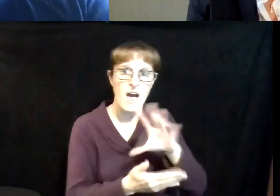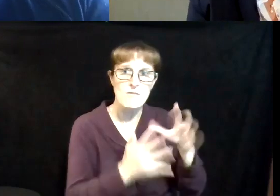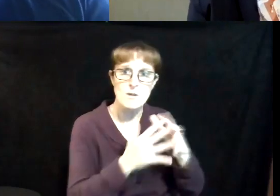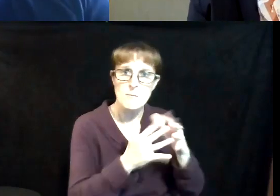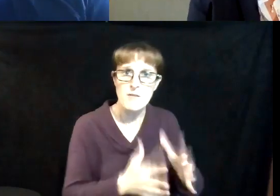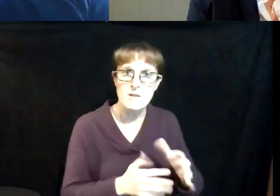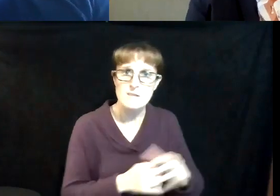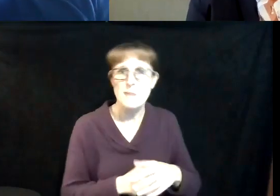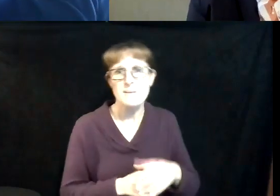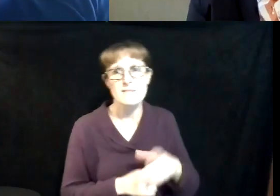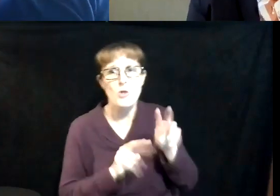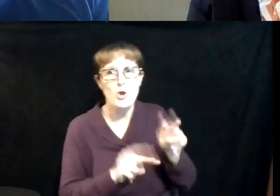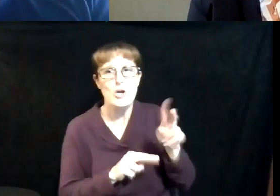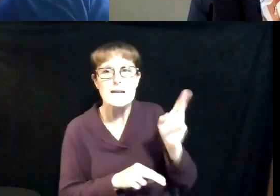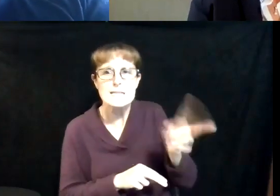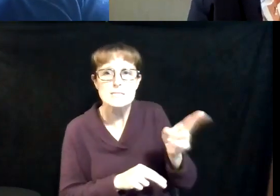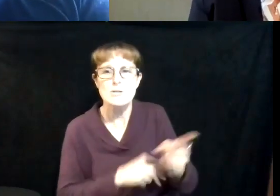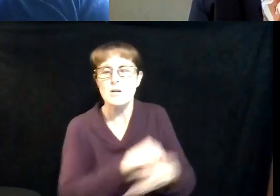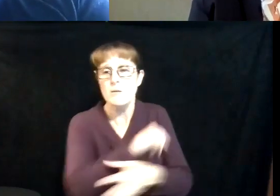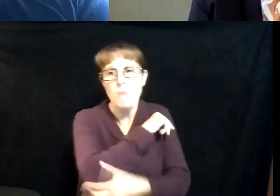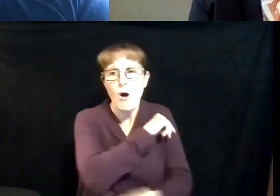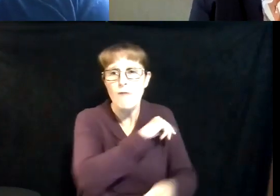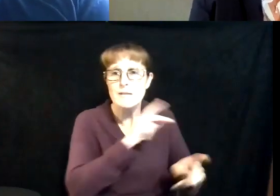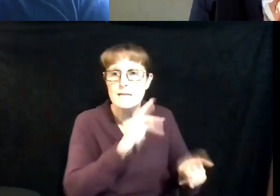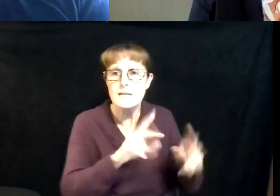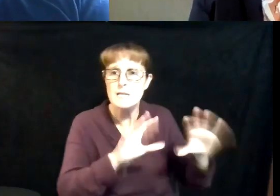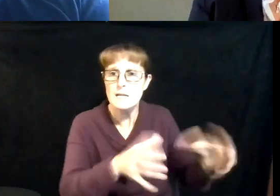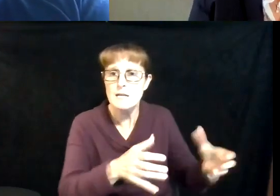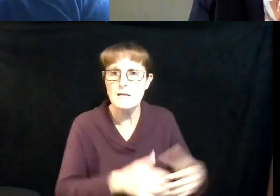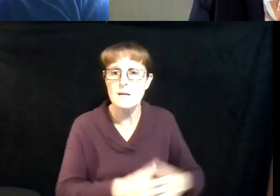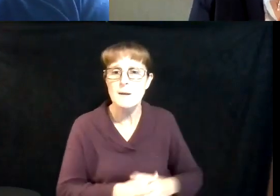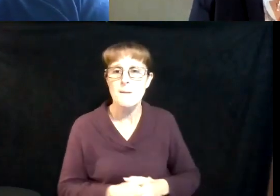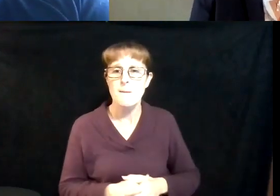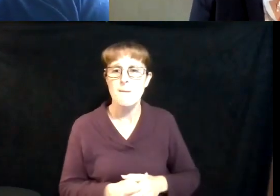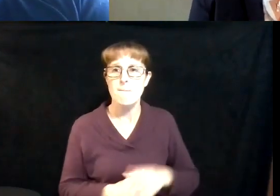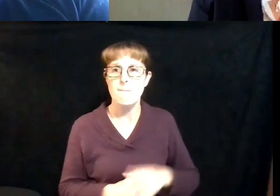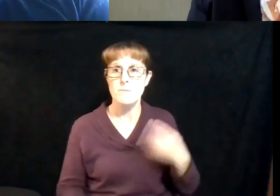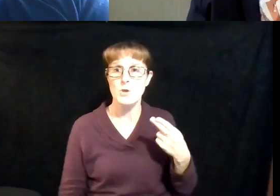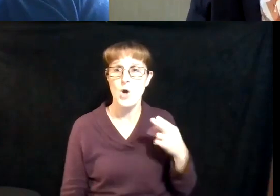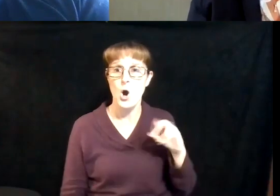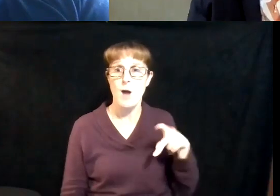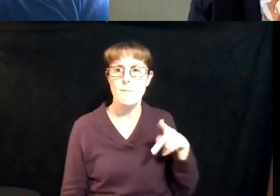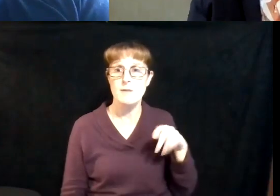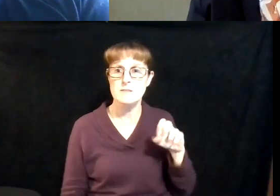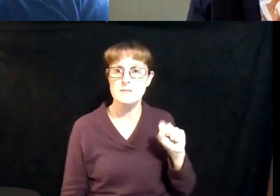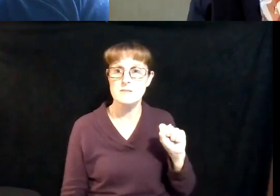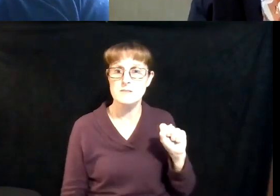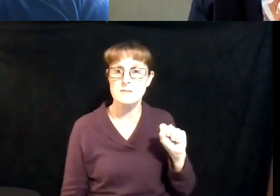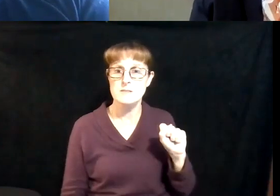Poverty, I mean, Hopkins, as you may know, had a large-scale community study that